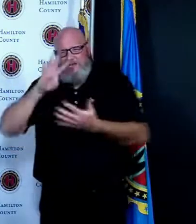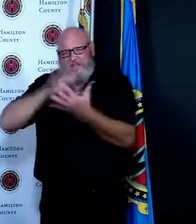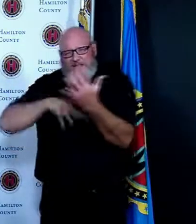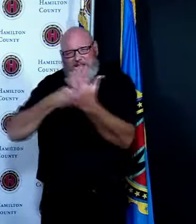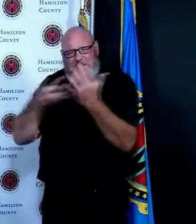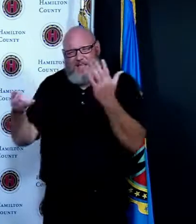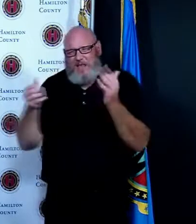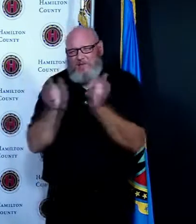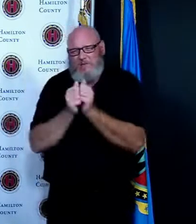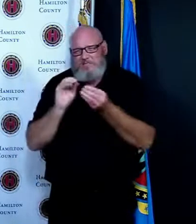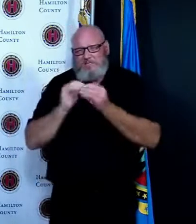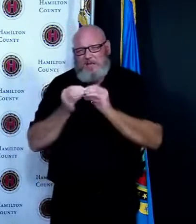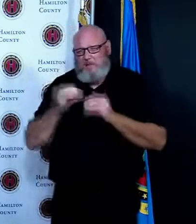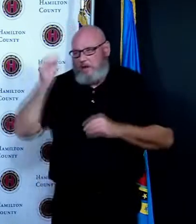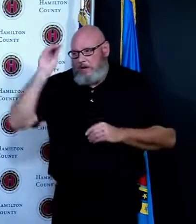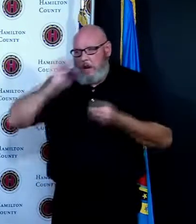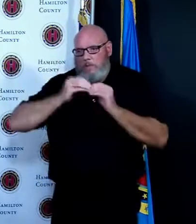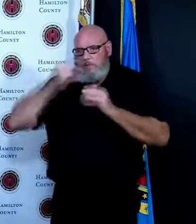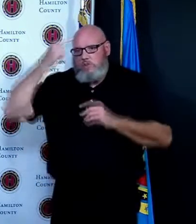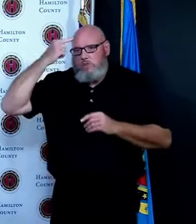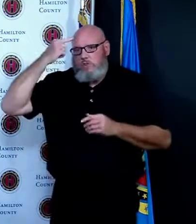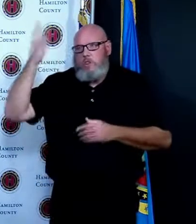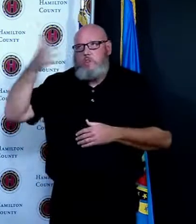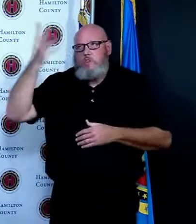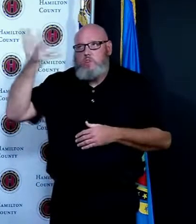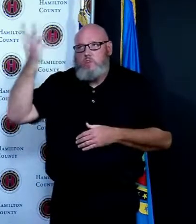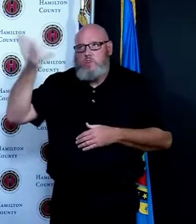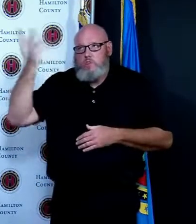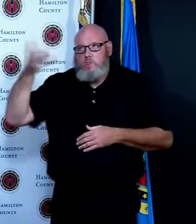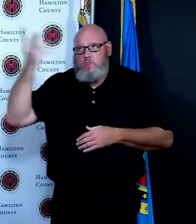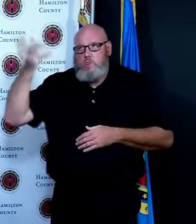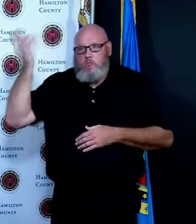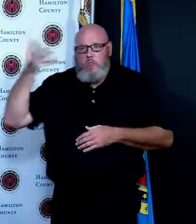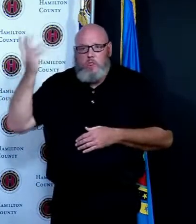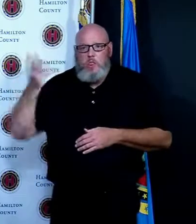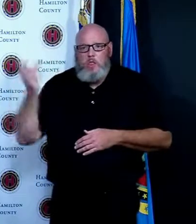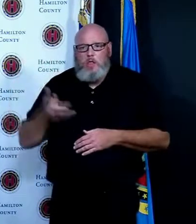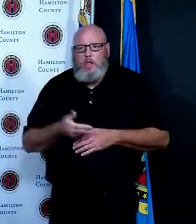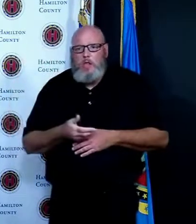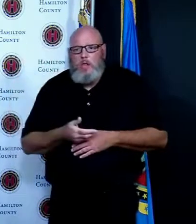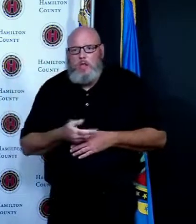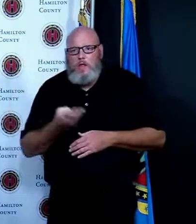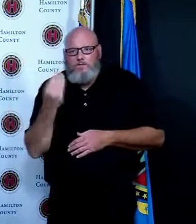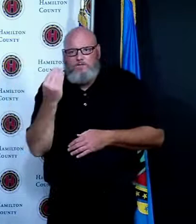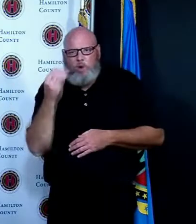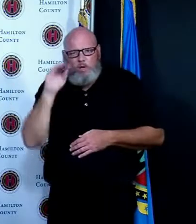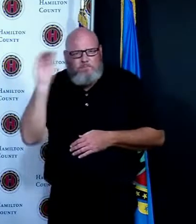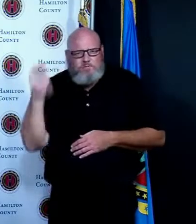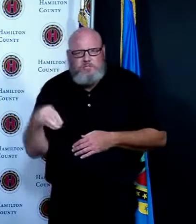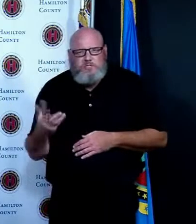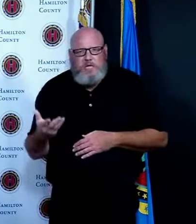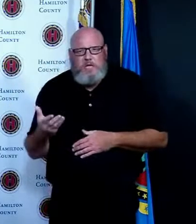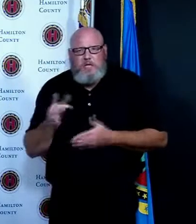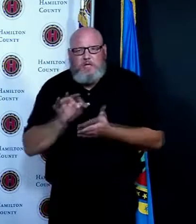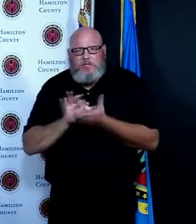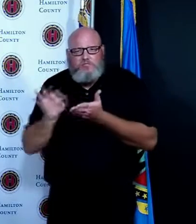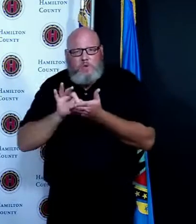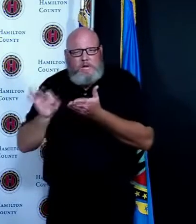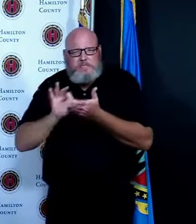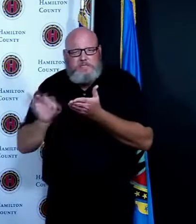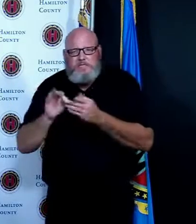the city showed that 14 of the cases that it had traced were from schools or daycare or I think